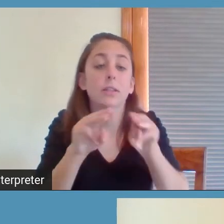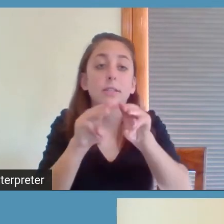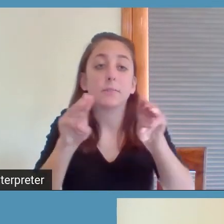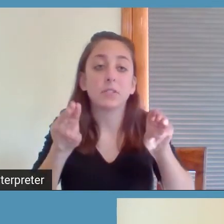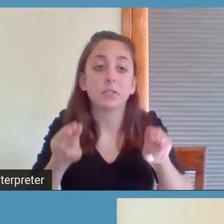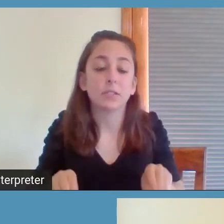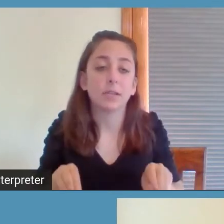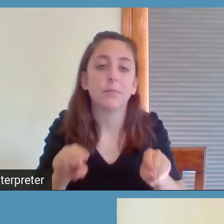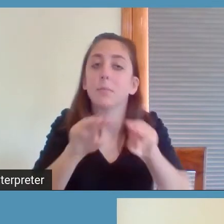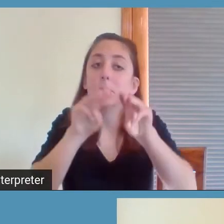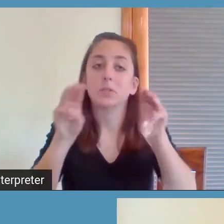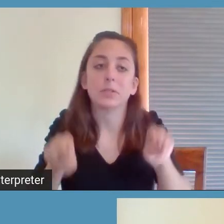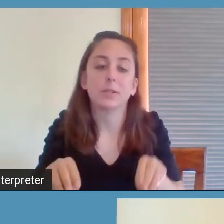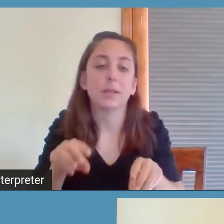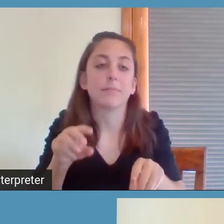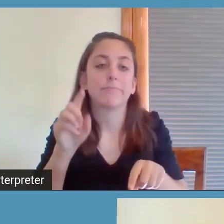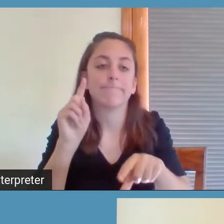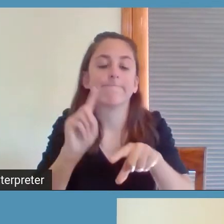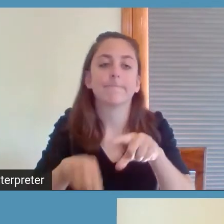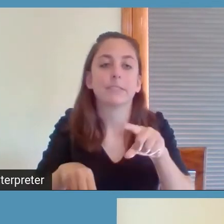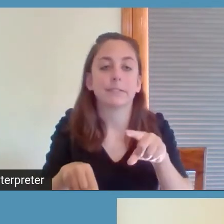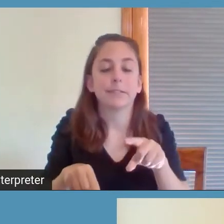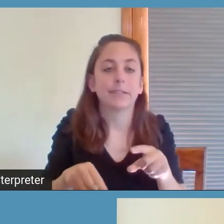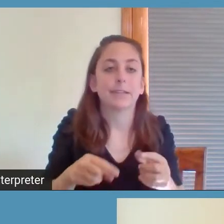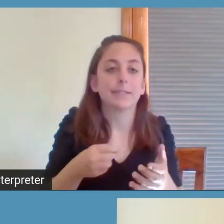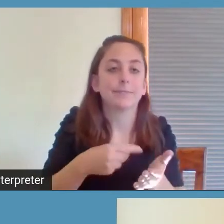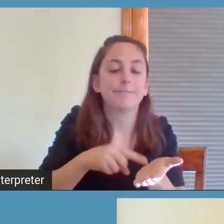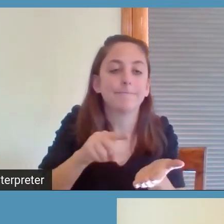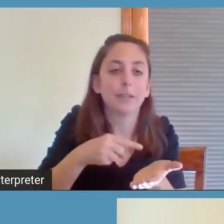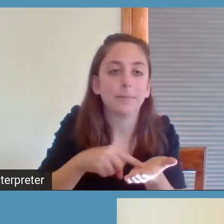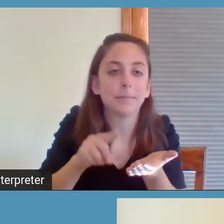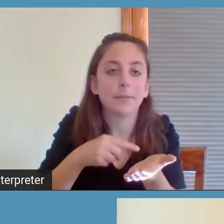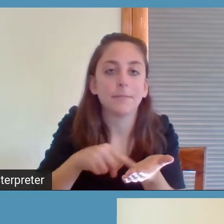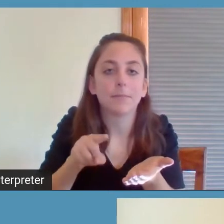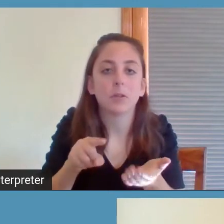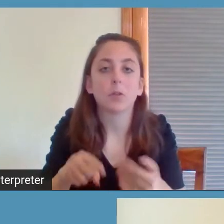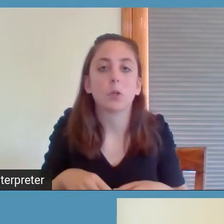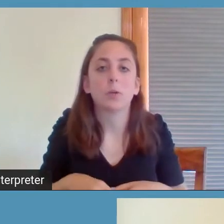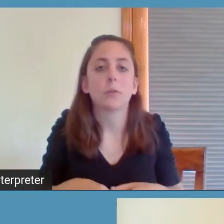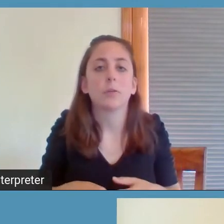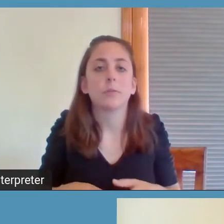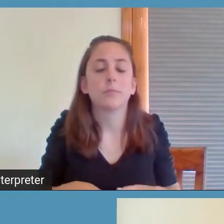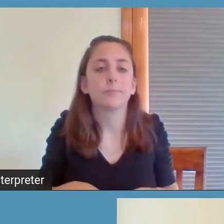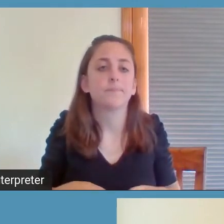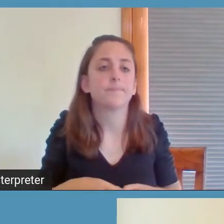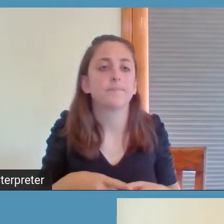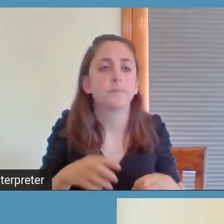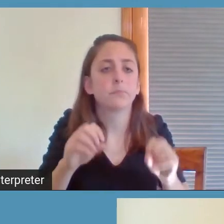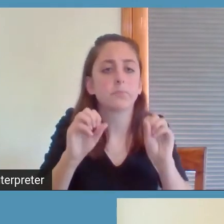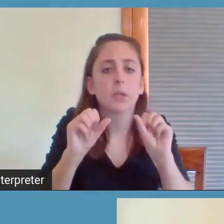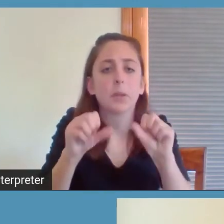uh have you seen collaborations like that work what are possible pitfalls so in the case of